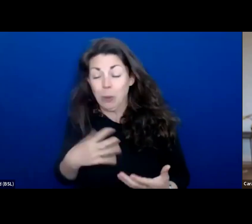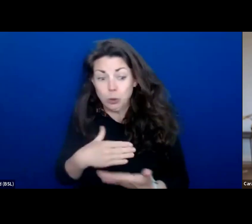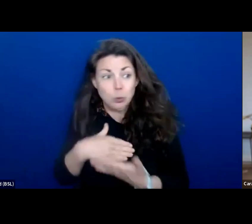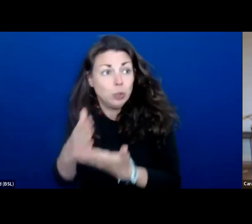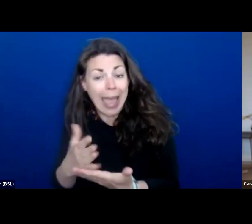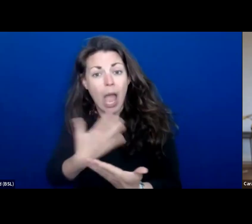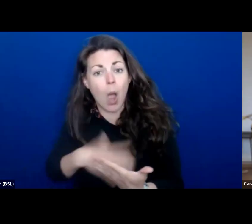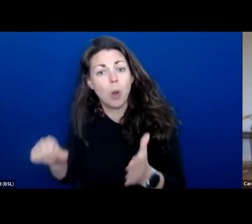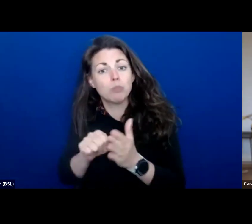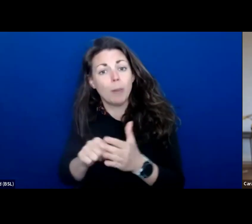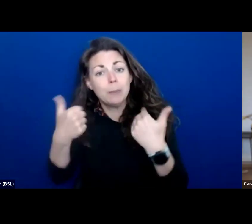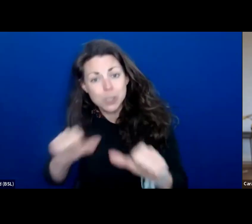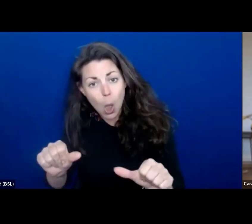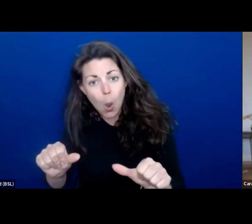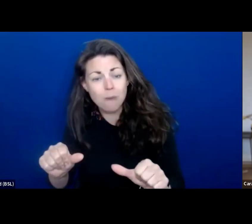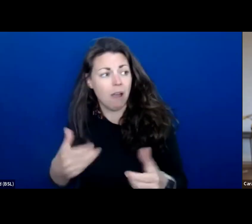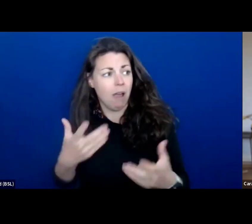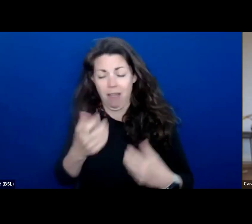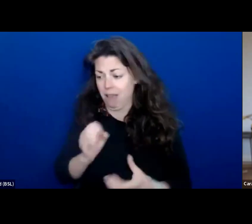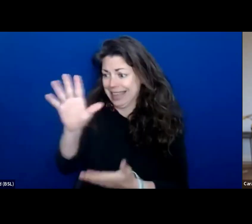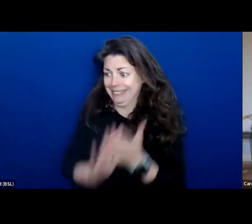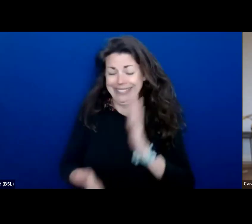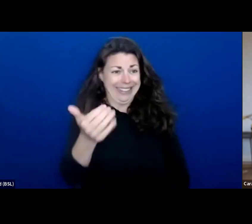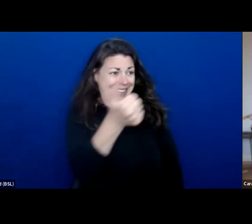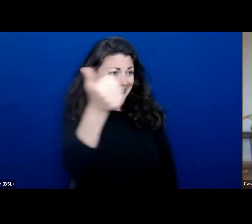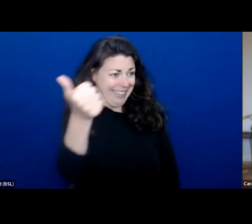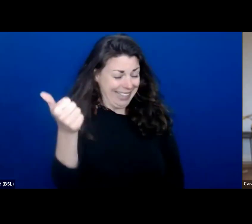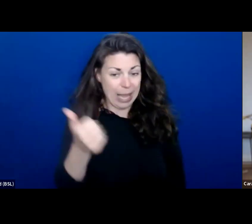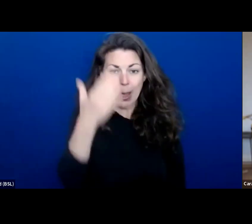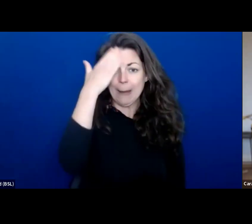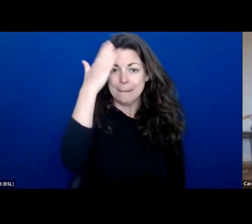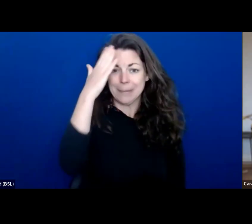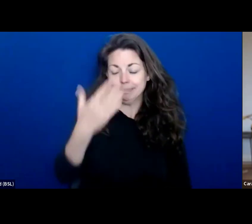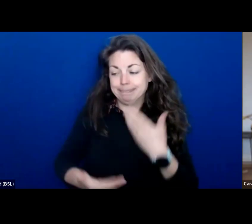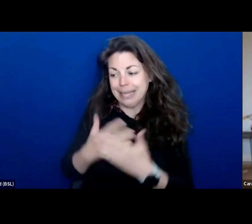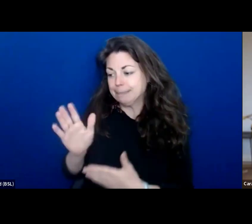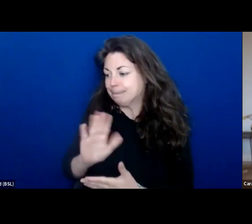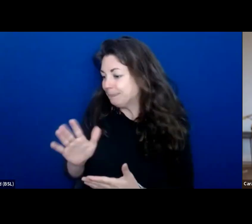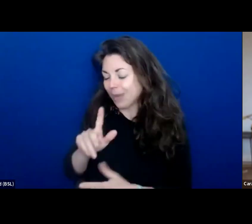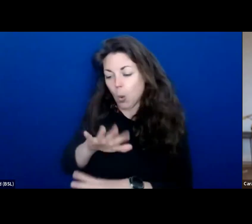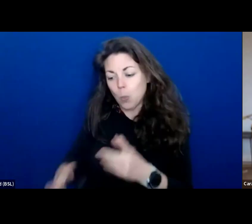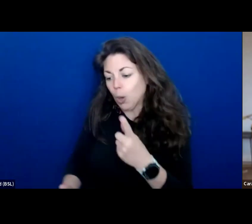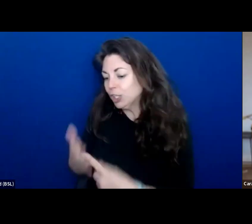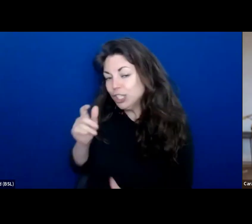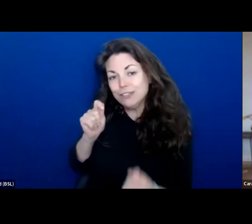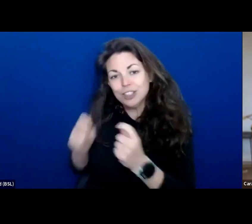And she kindly explained to me that wasn't necessarily the way that change came about, and that in this particular case